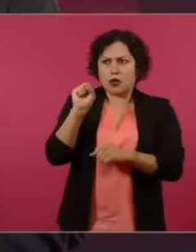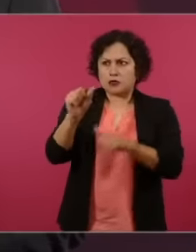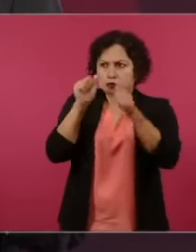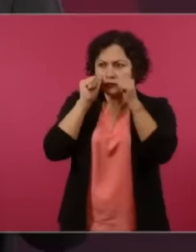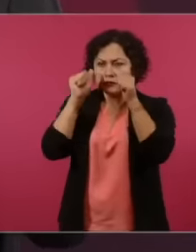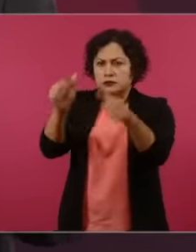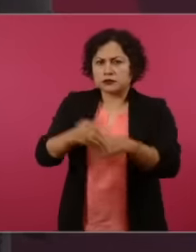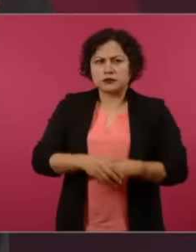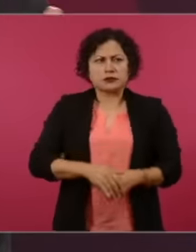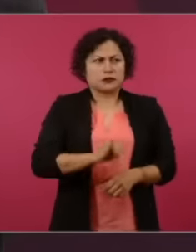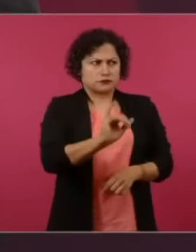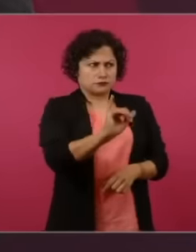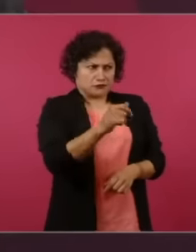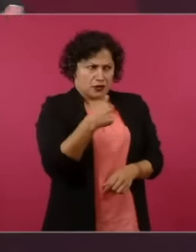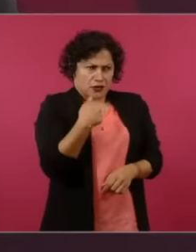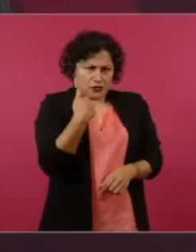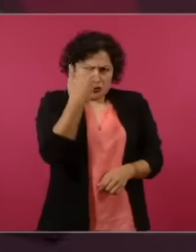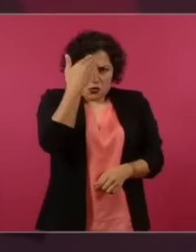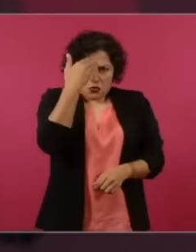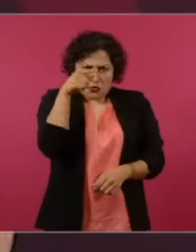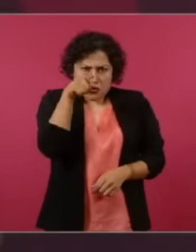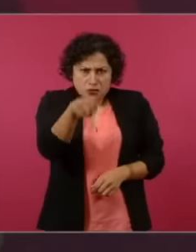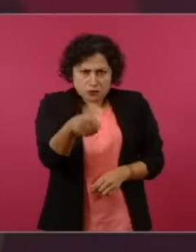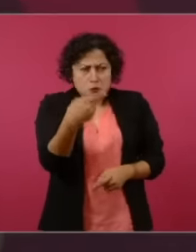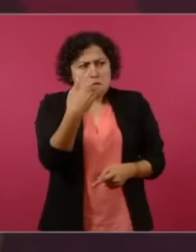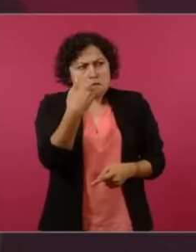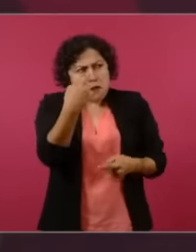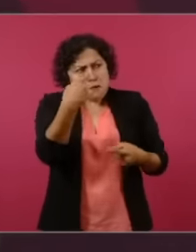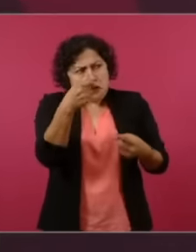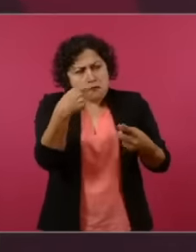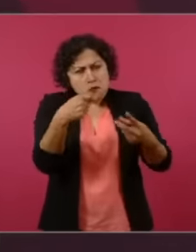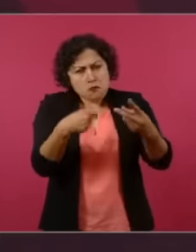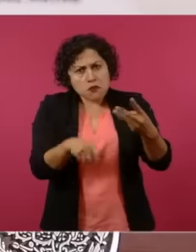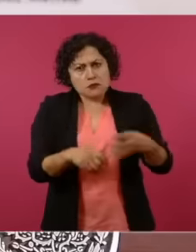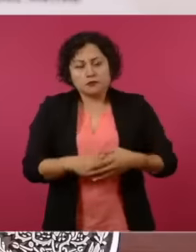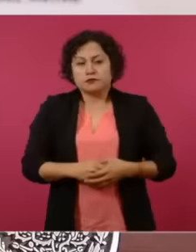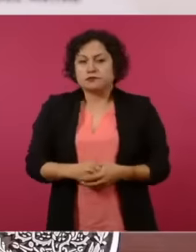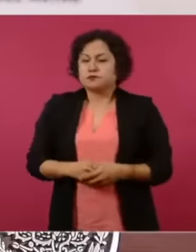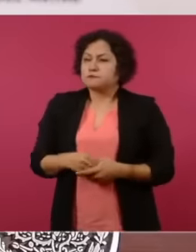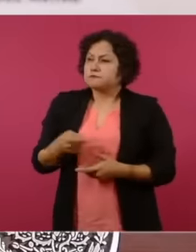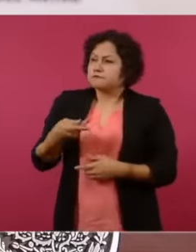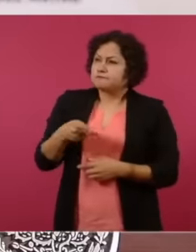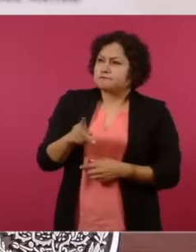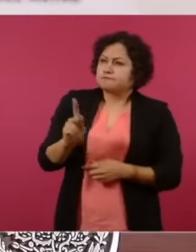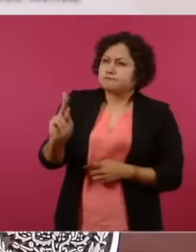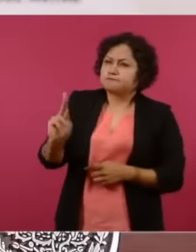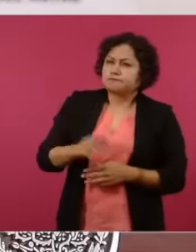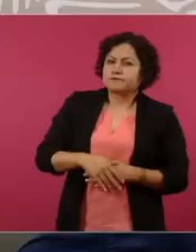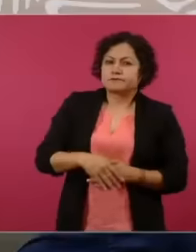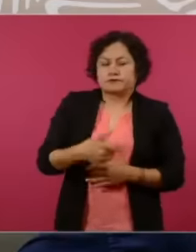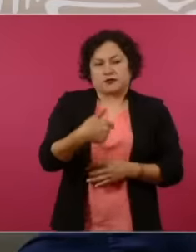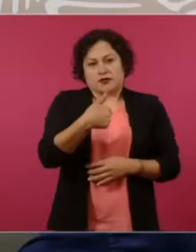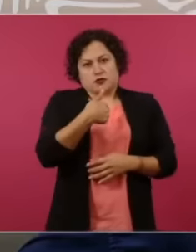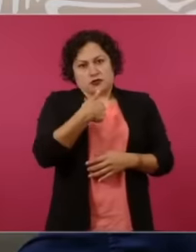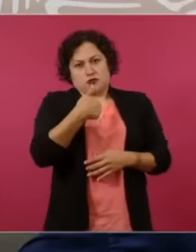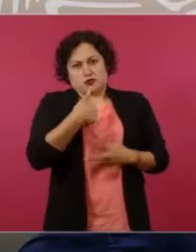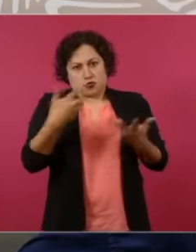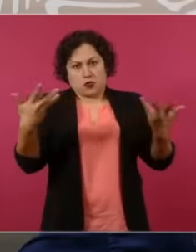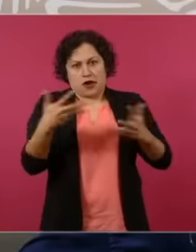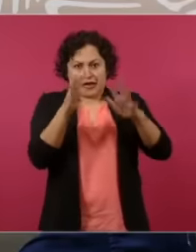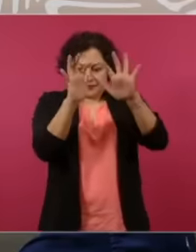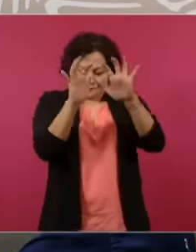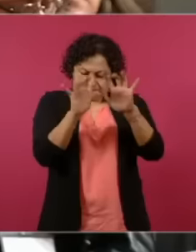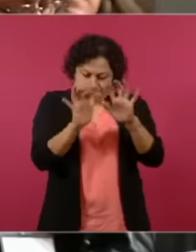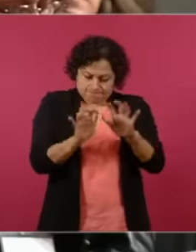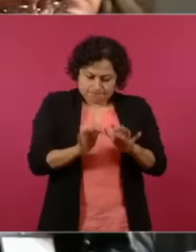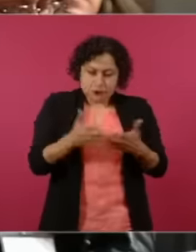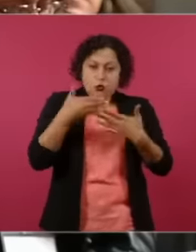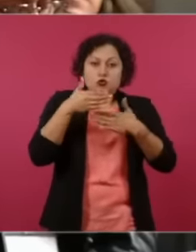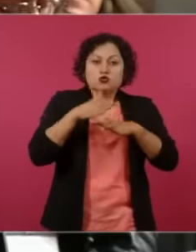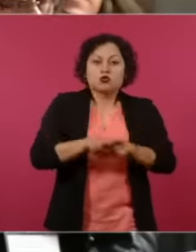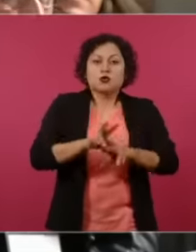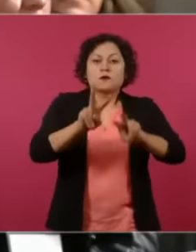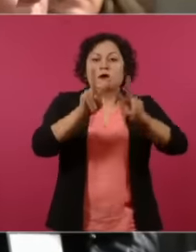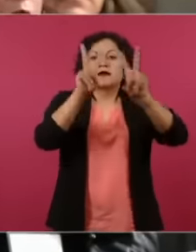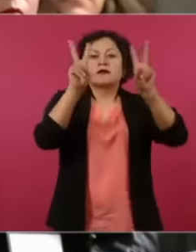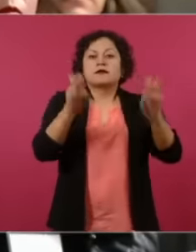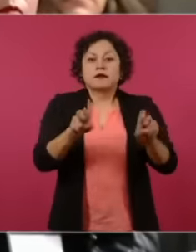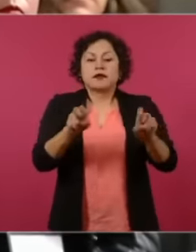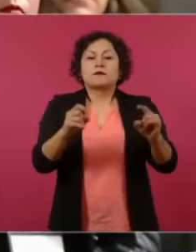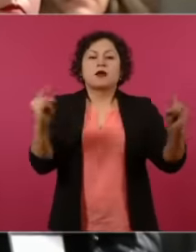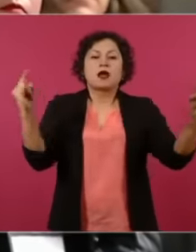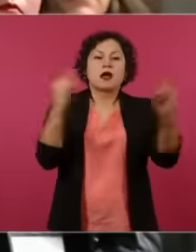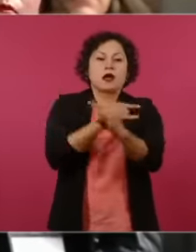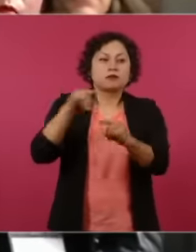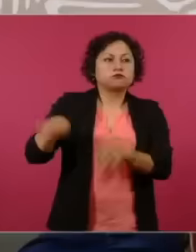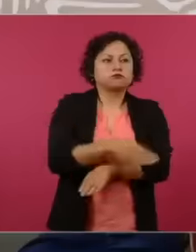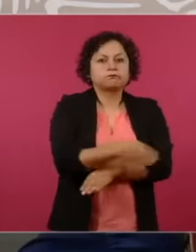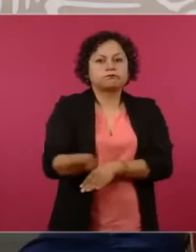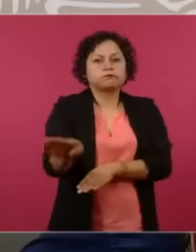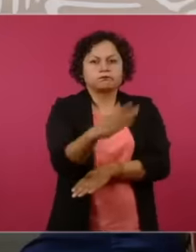on the roads that is a very nice achievement no no no no but go ahead go ahead